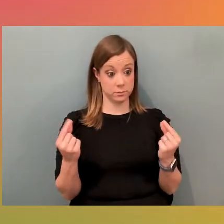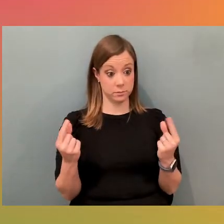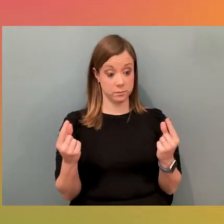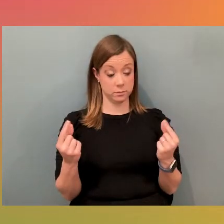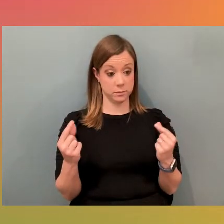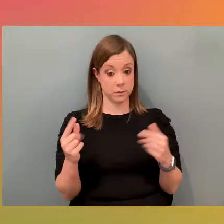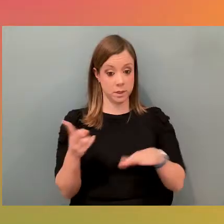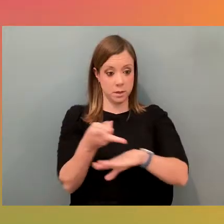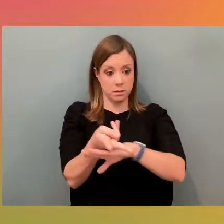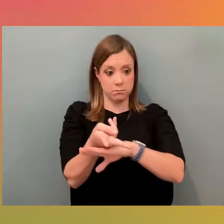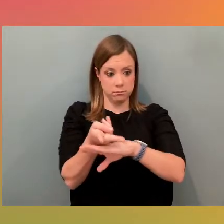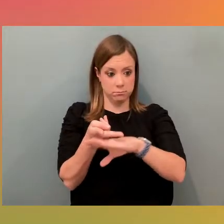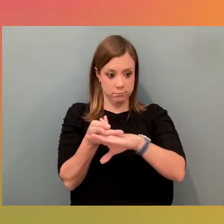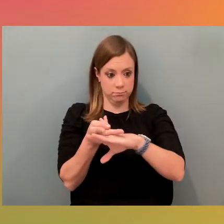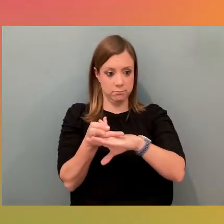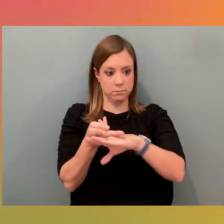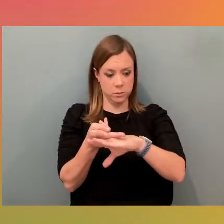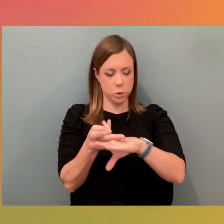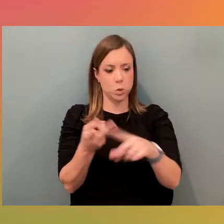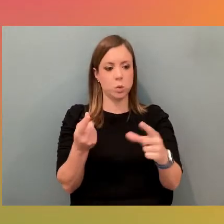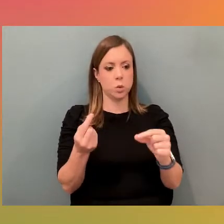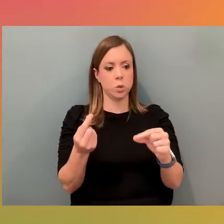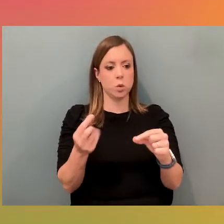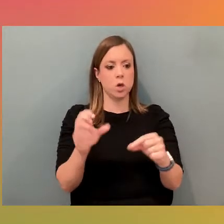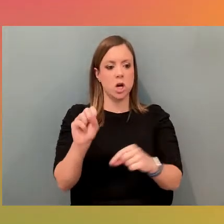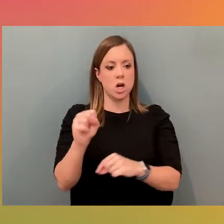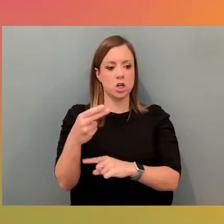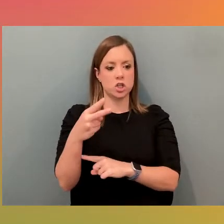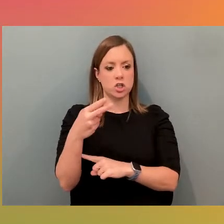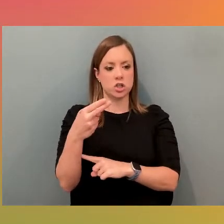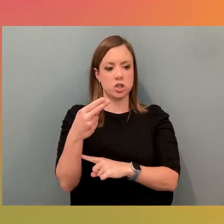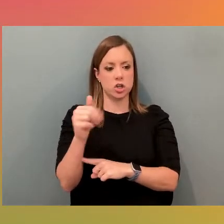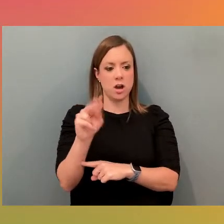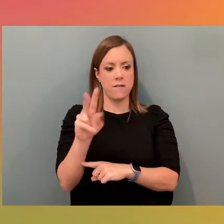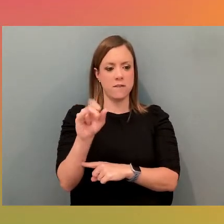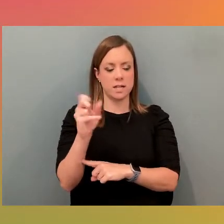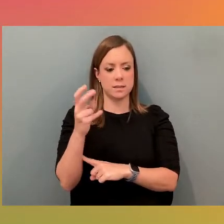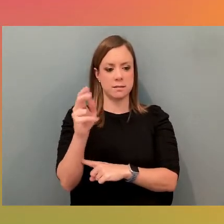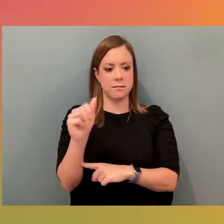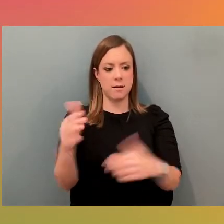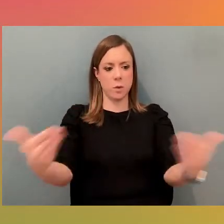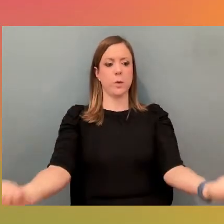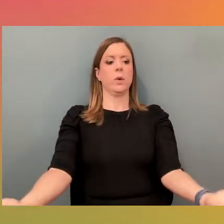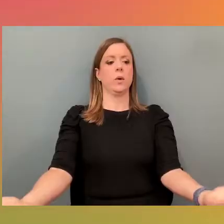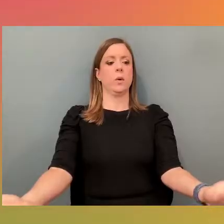DAY BREATHING. AND WHEN YOU ARE READY, YOU WILL MAKE YOUR WAY ONTO YOUR BACKS.